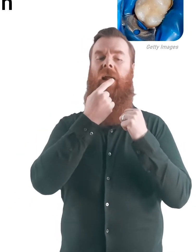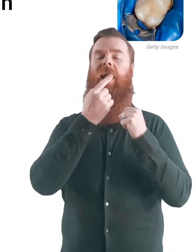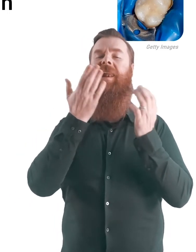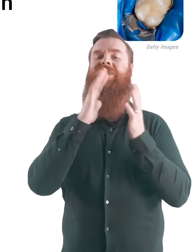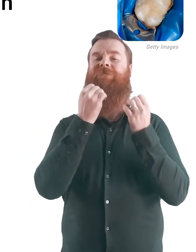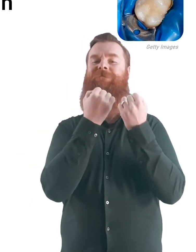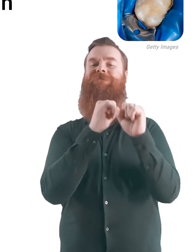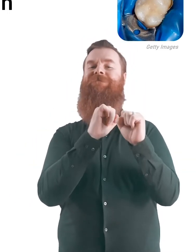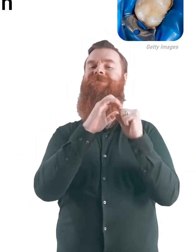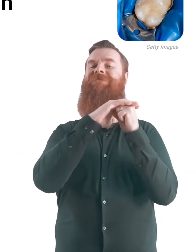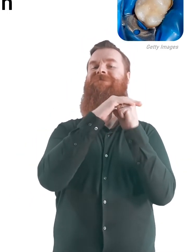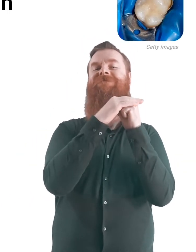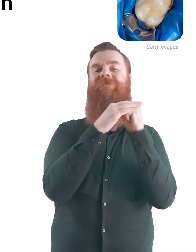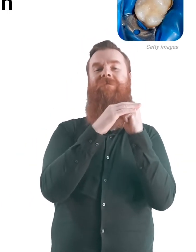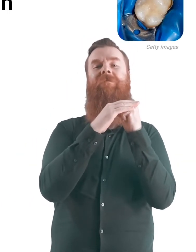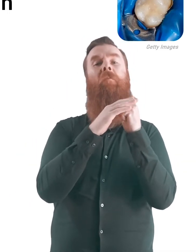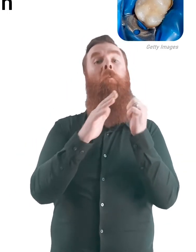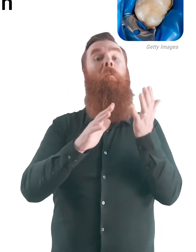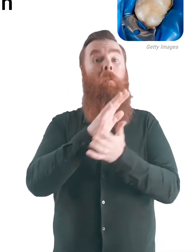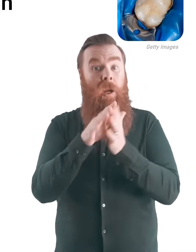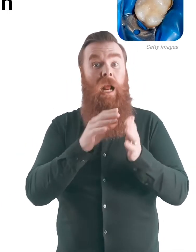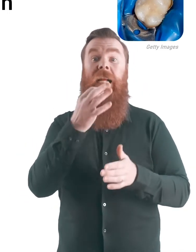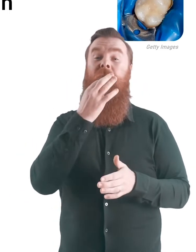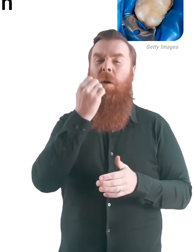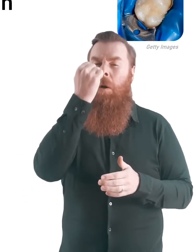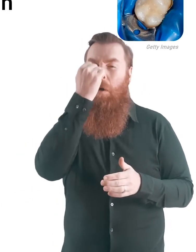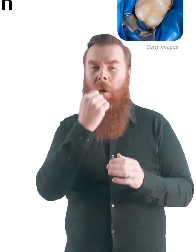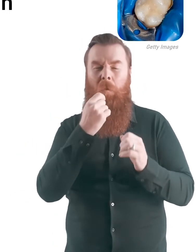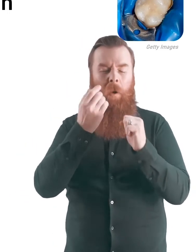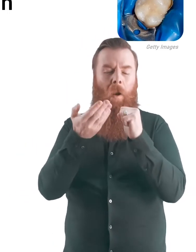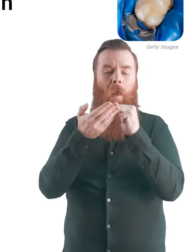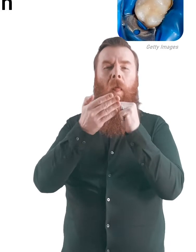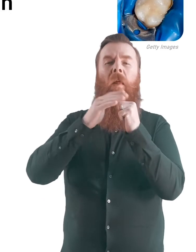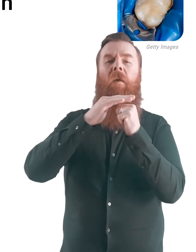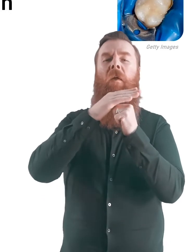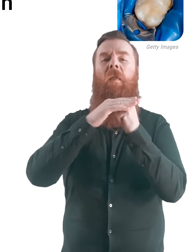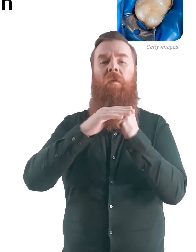This means a smaller filling can be used to fix the tooth.